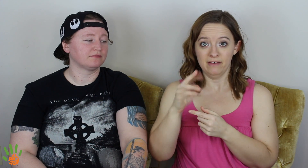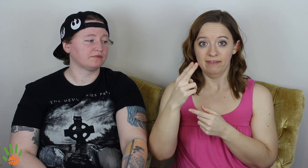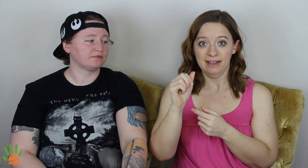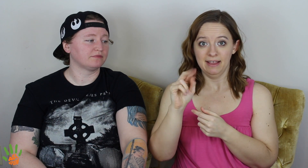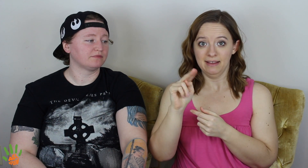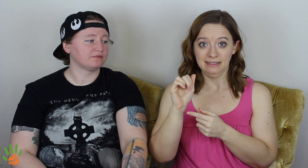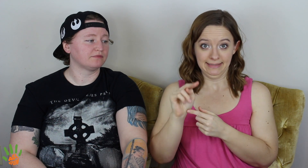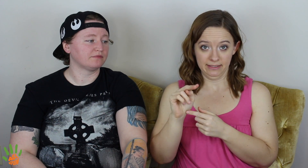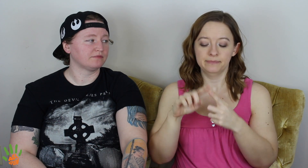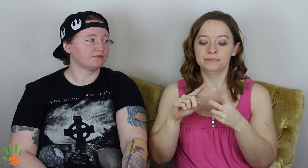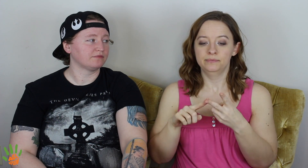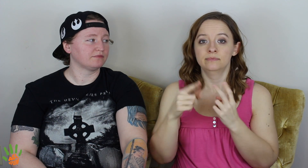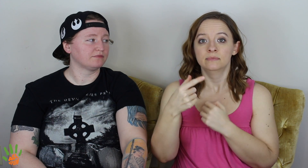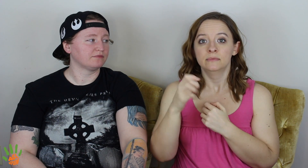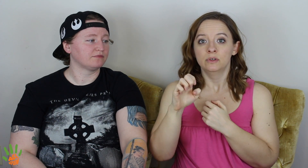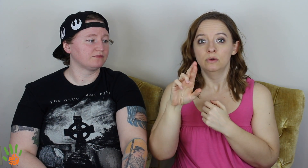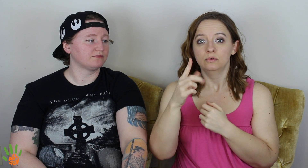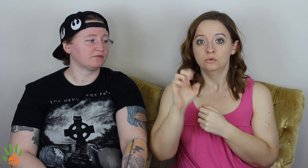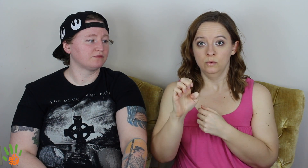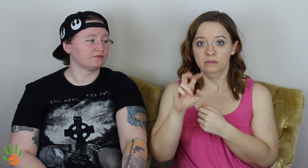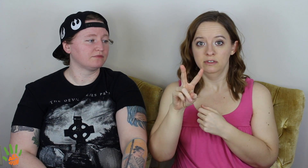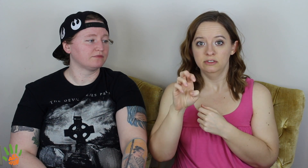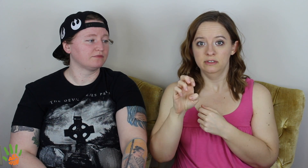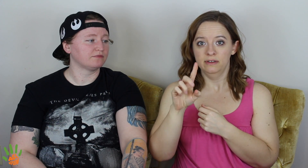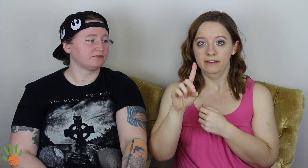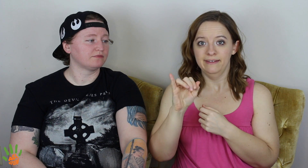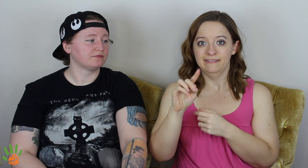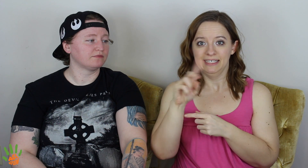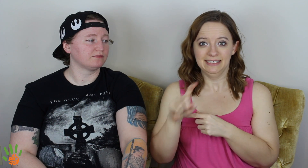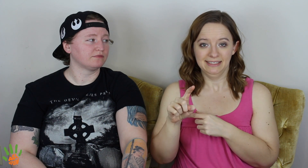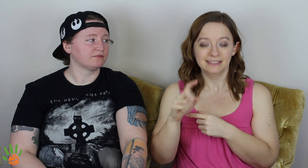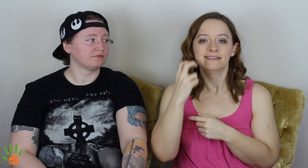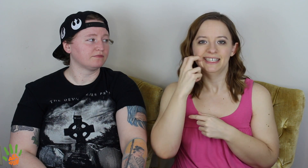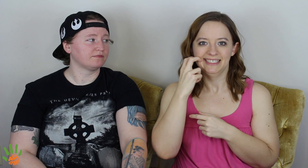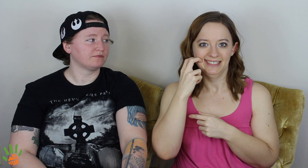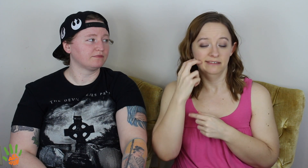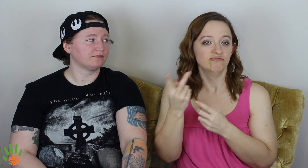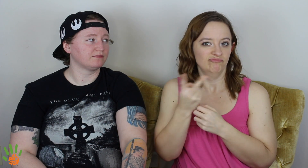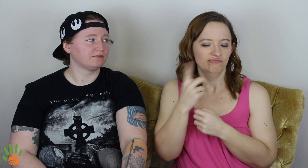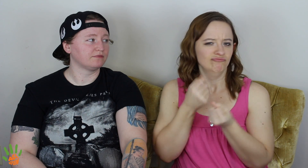Olof Hanson and George Veditz.